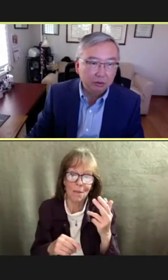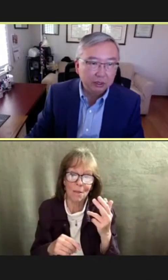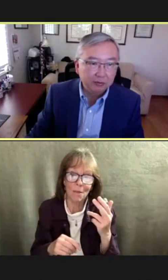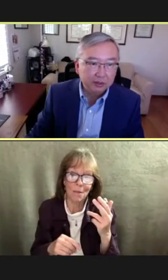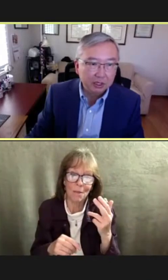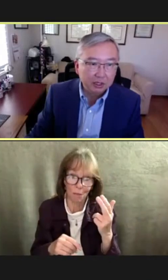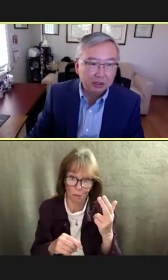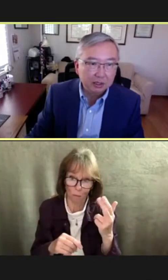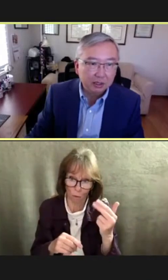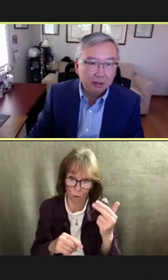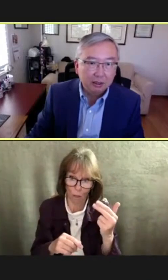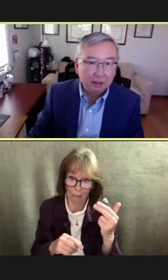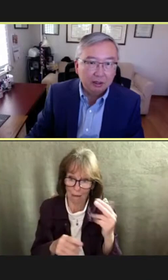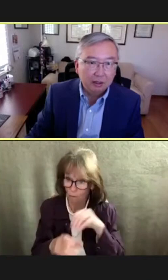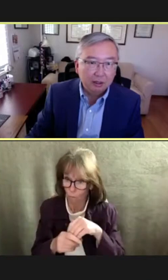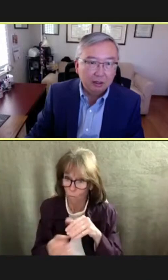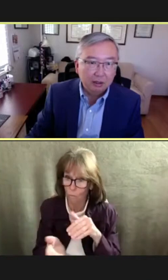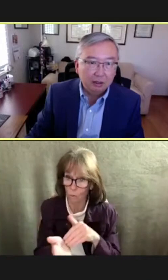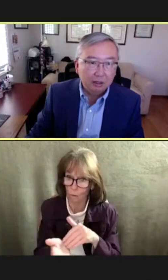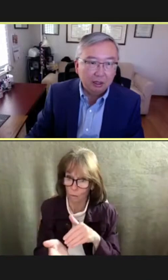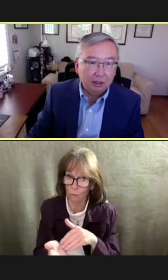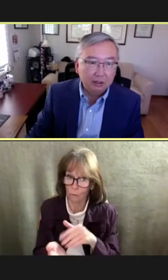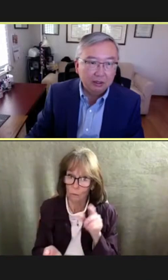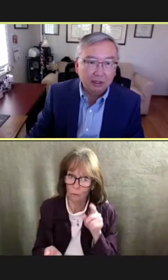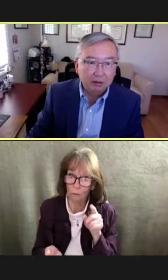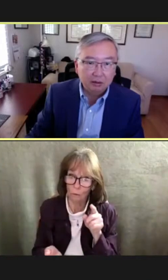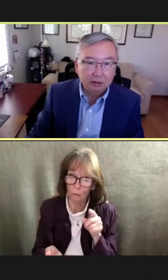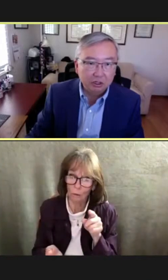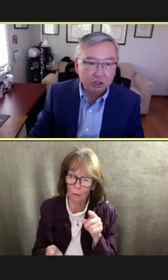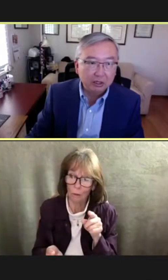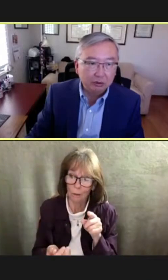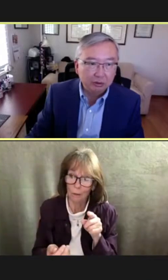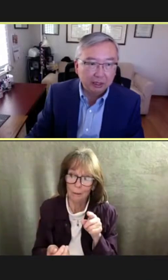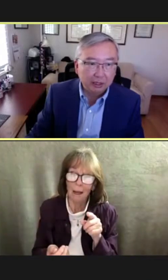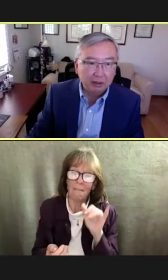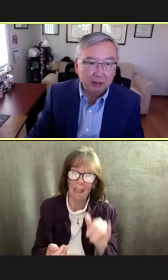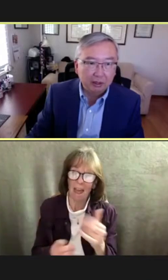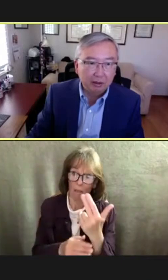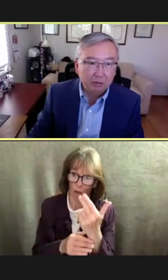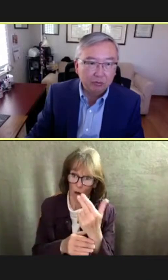they generally, that sort of basically 23%